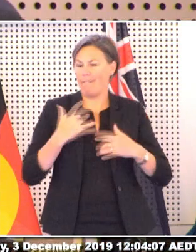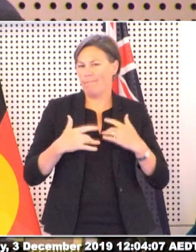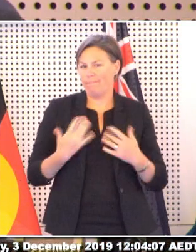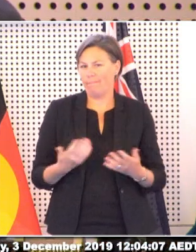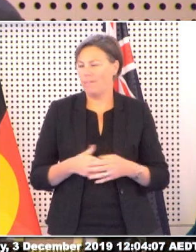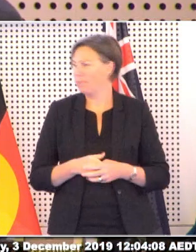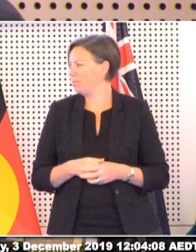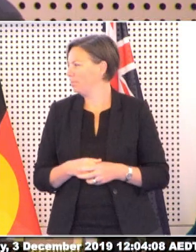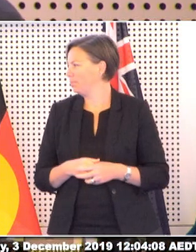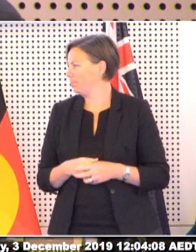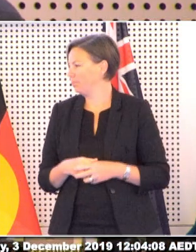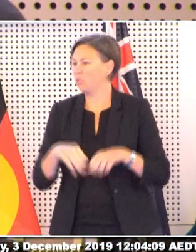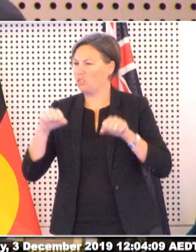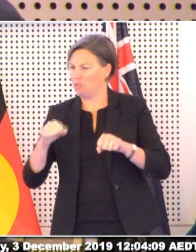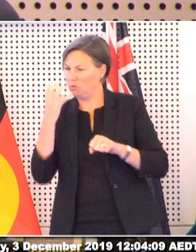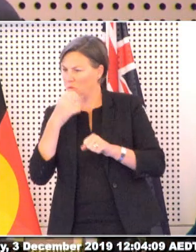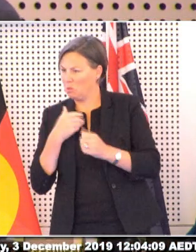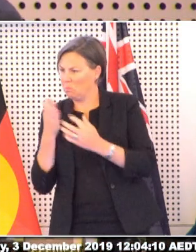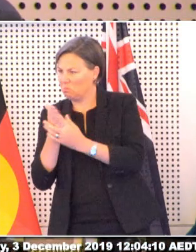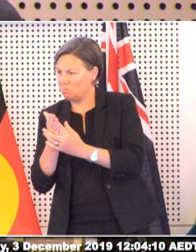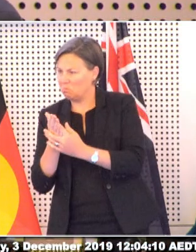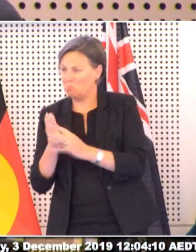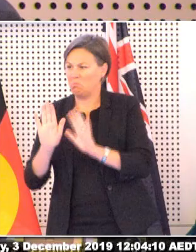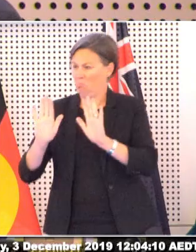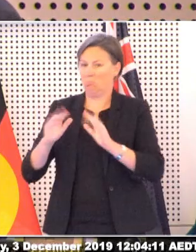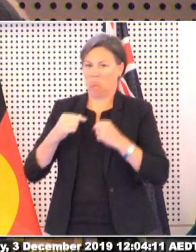Sorry, I might have interrupted. I’m sorry. No, no. Not at all, Commissioner.